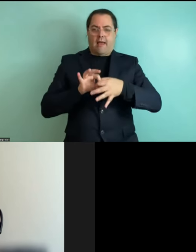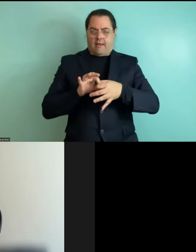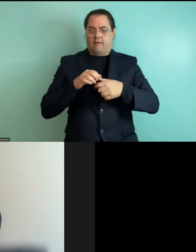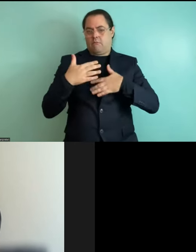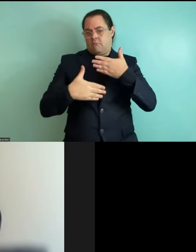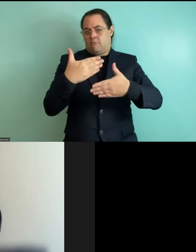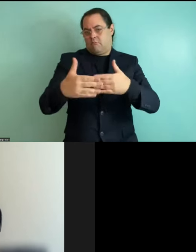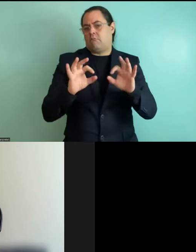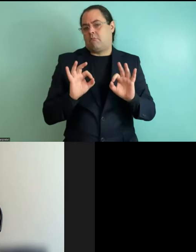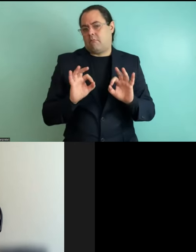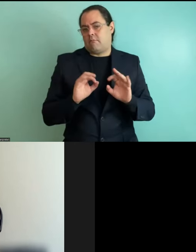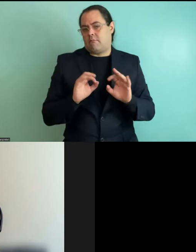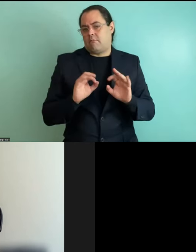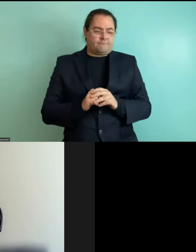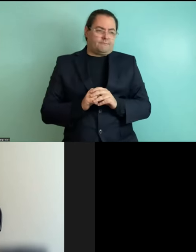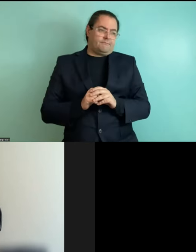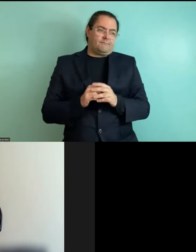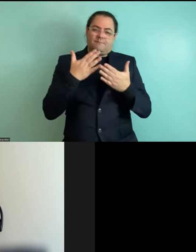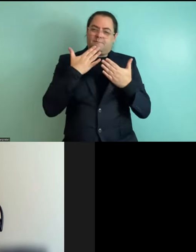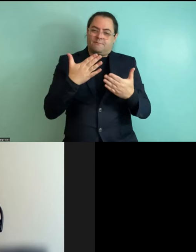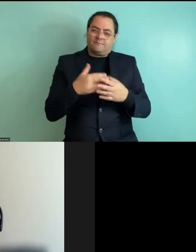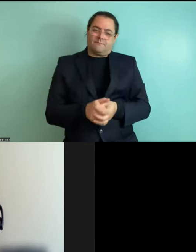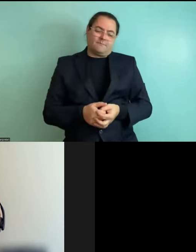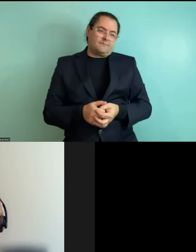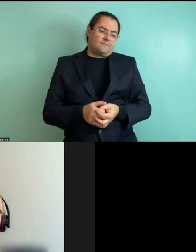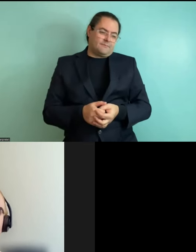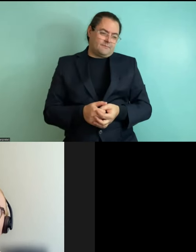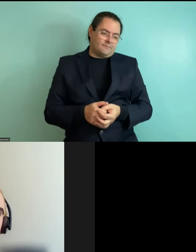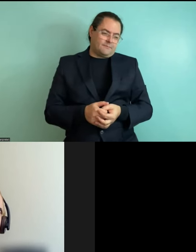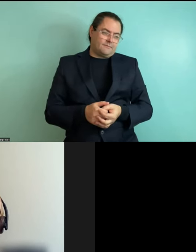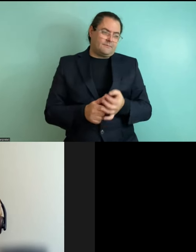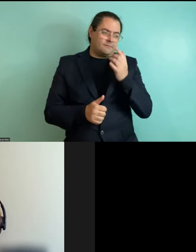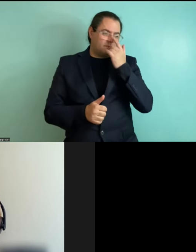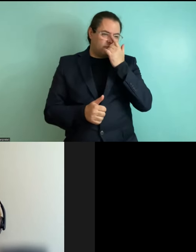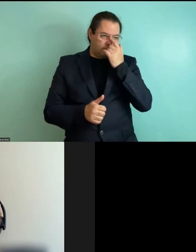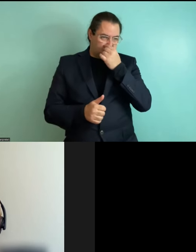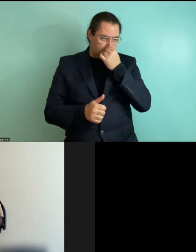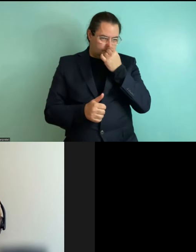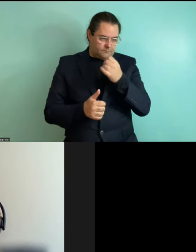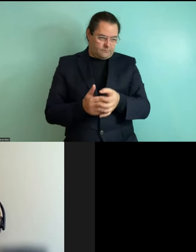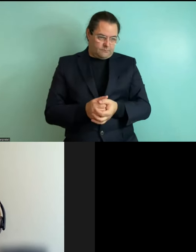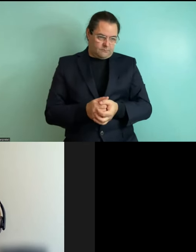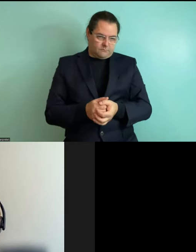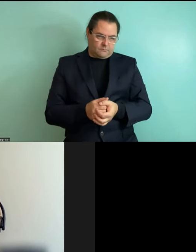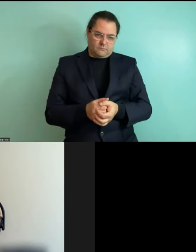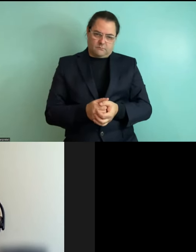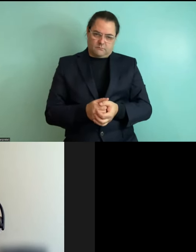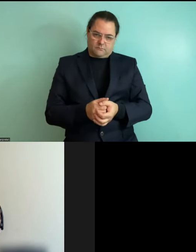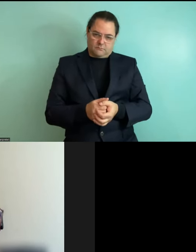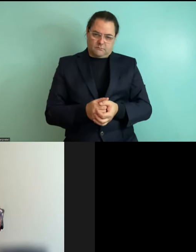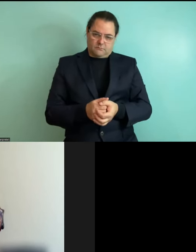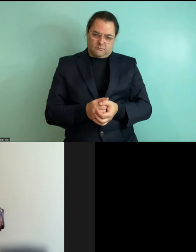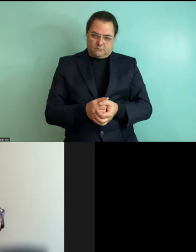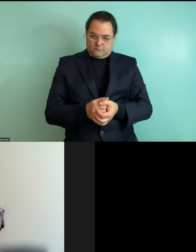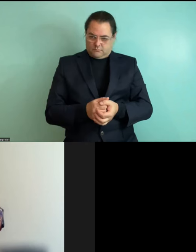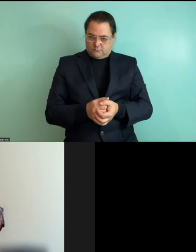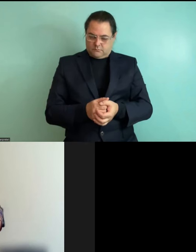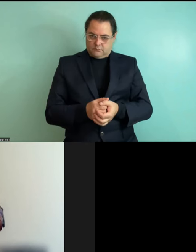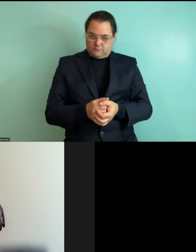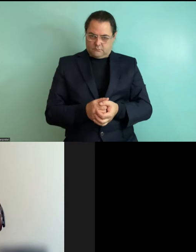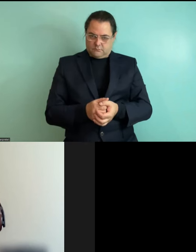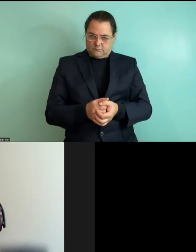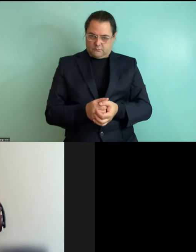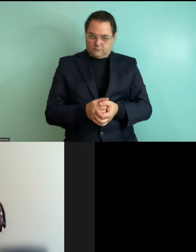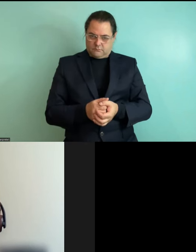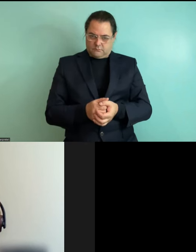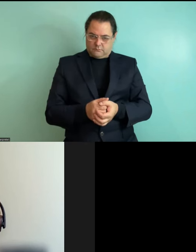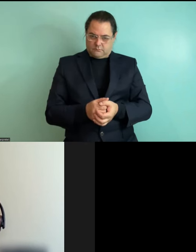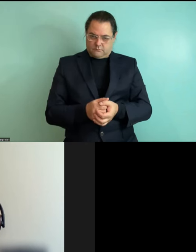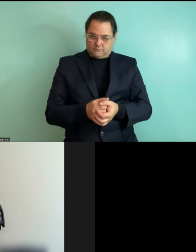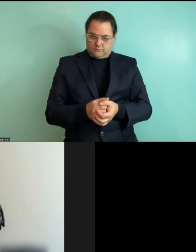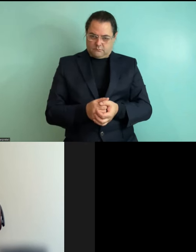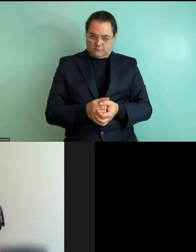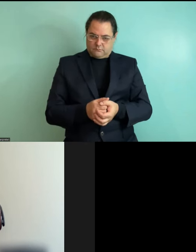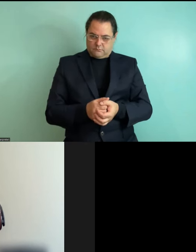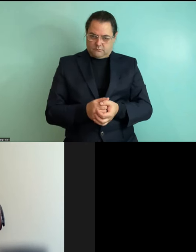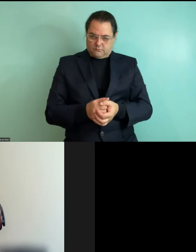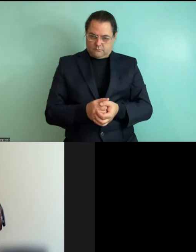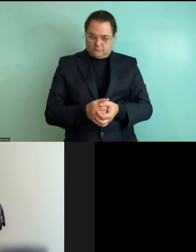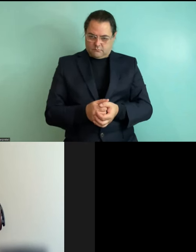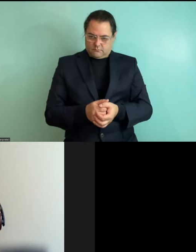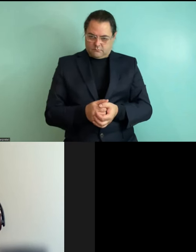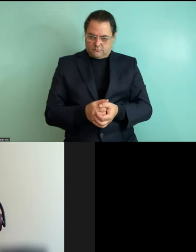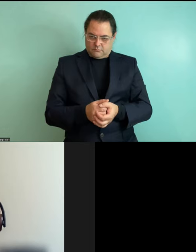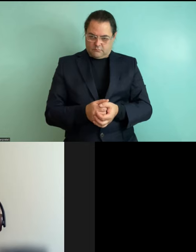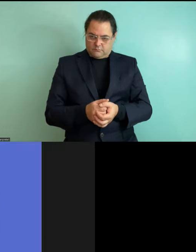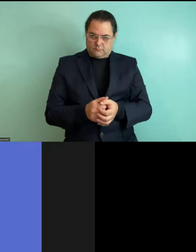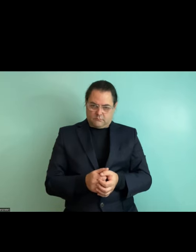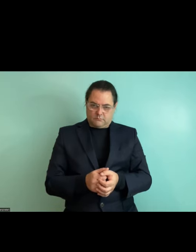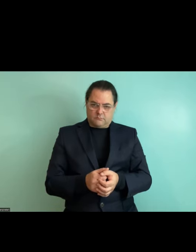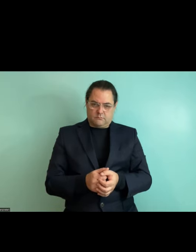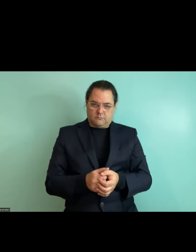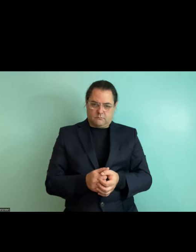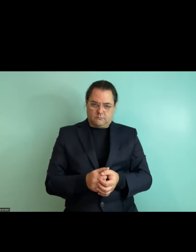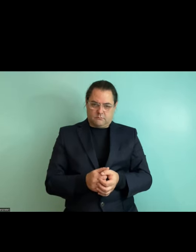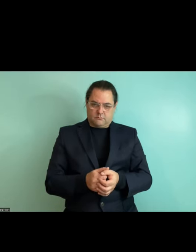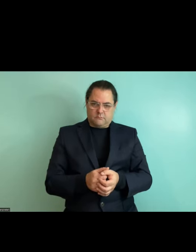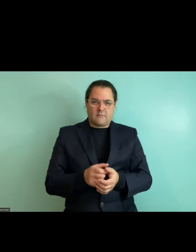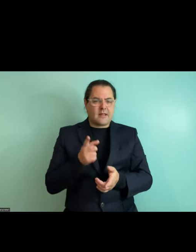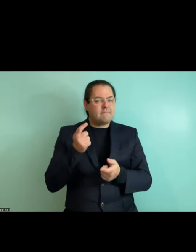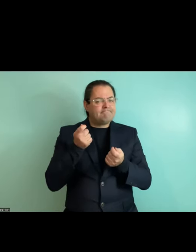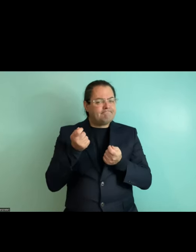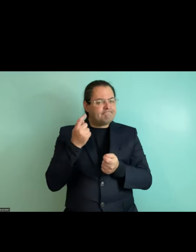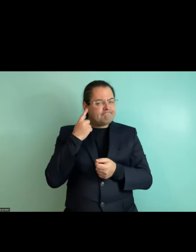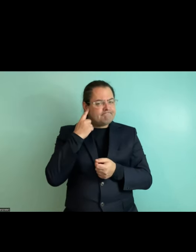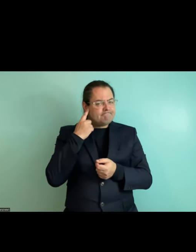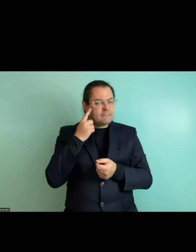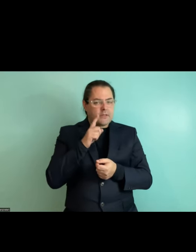in our companies accordingly. 11:18:59 Thank you.